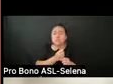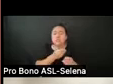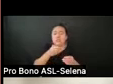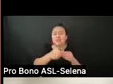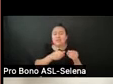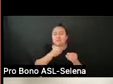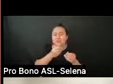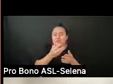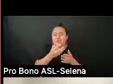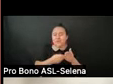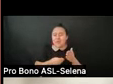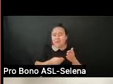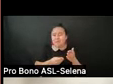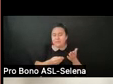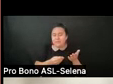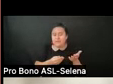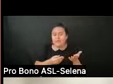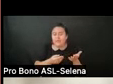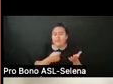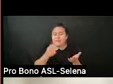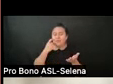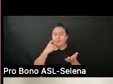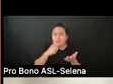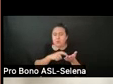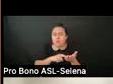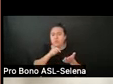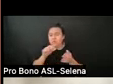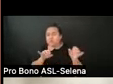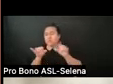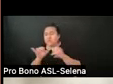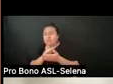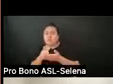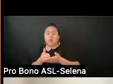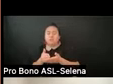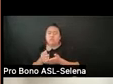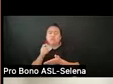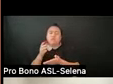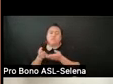If you suggest -- if you ask for less, it doesn't -- either way, it doesn't affect your chances of